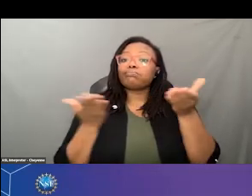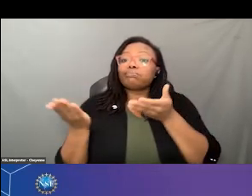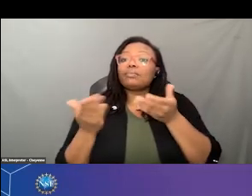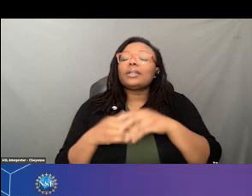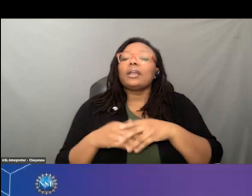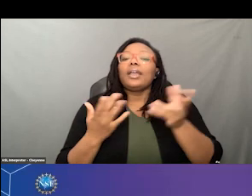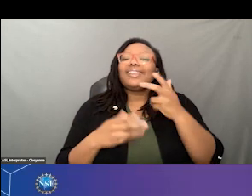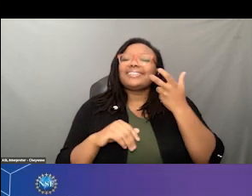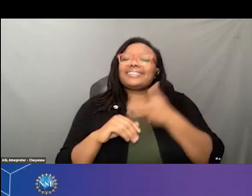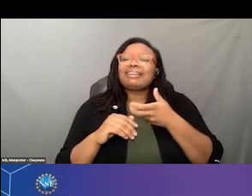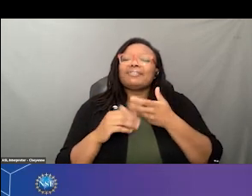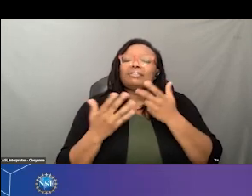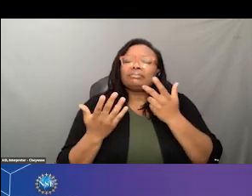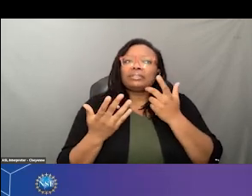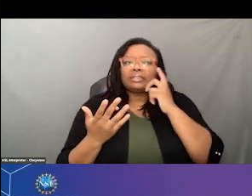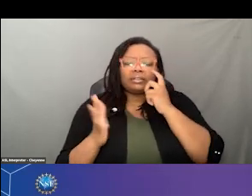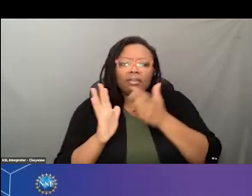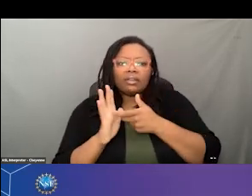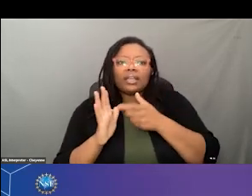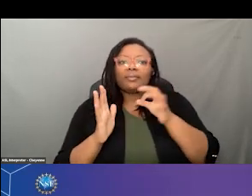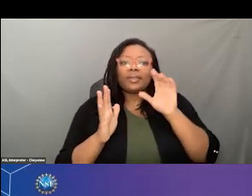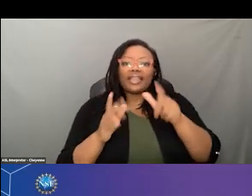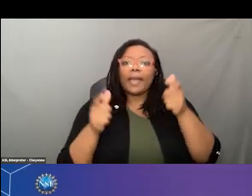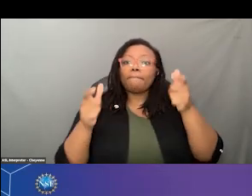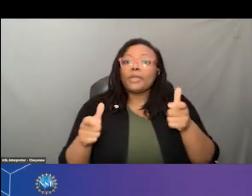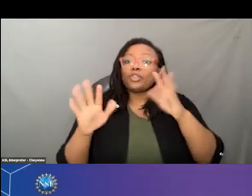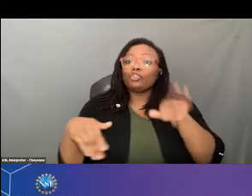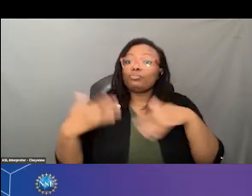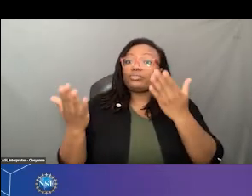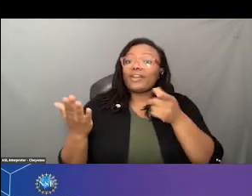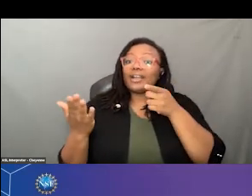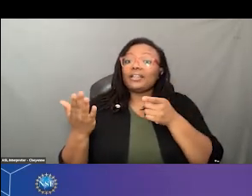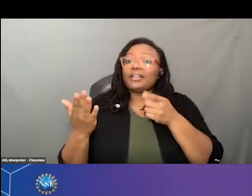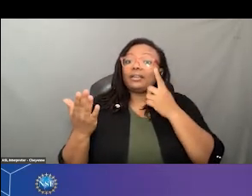It's really hard to tell if within that meal that you provided, that, you know,